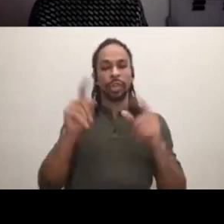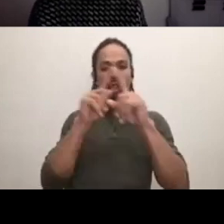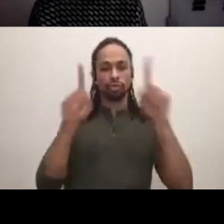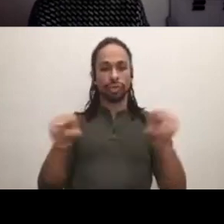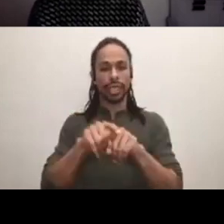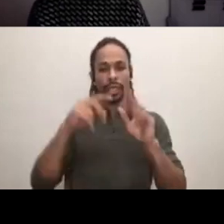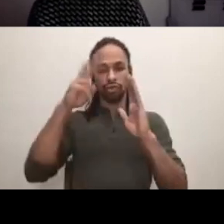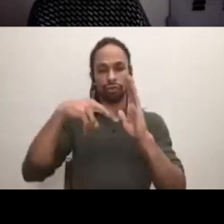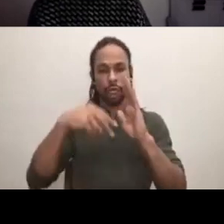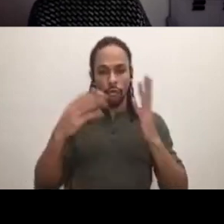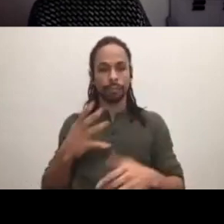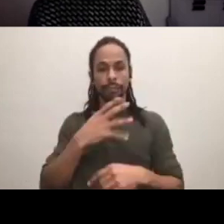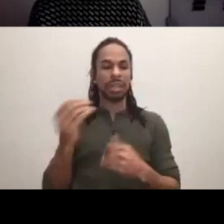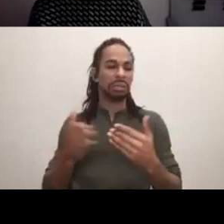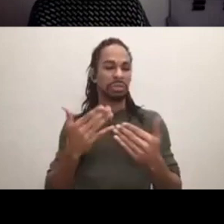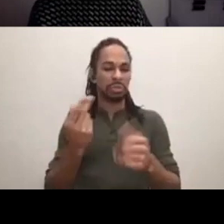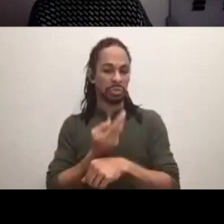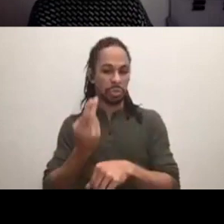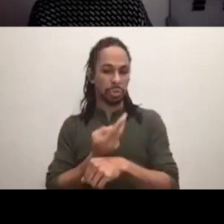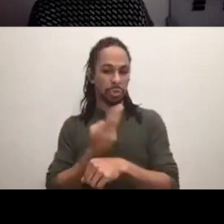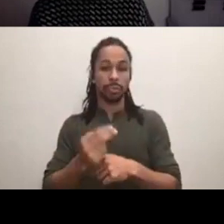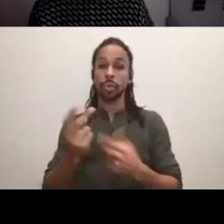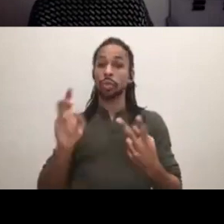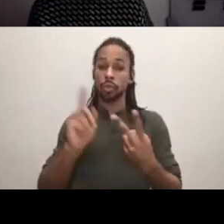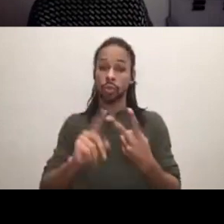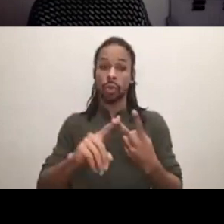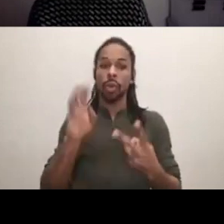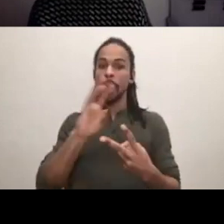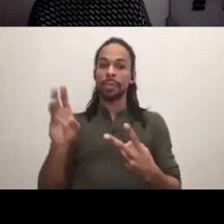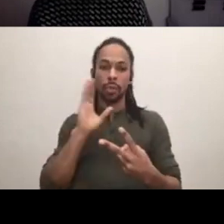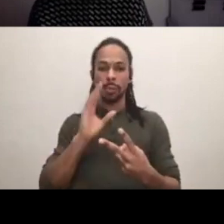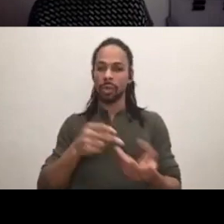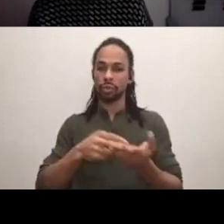then the composition seems to open up into one wide sound that feels most like a subdued